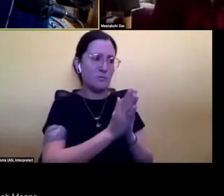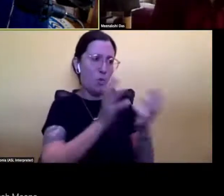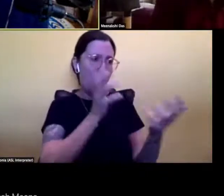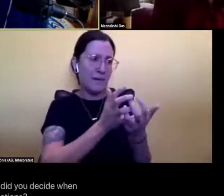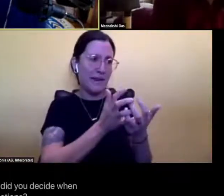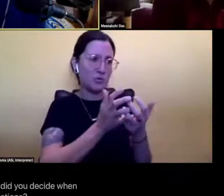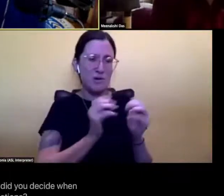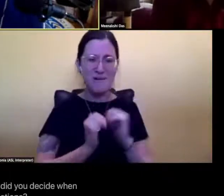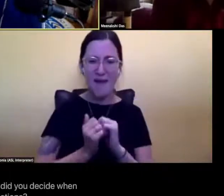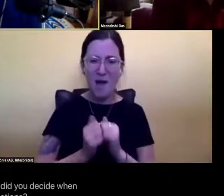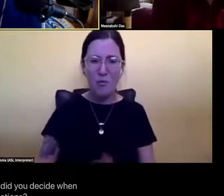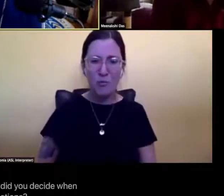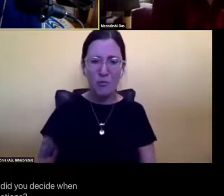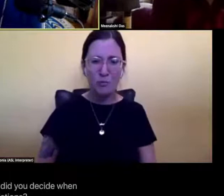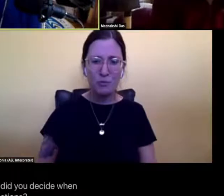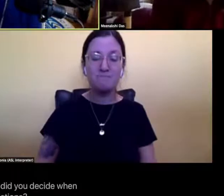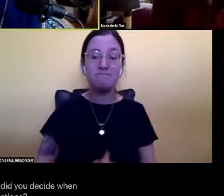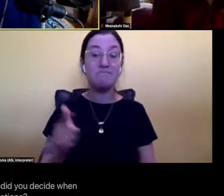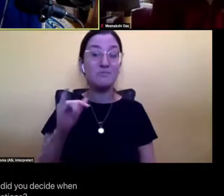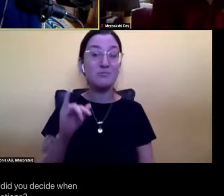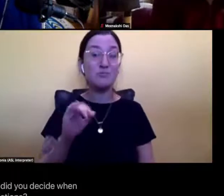Actually the first time that I asked for accommodations